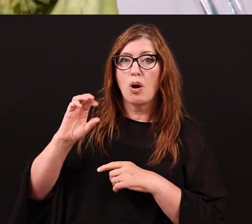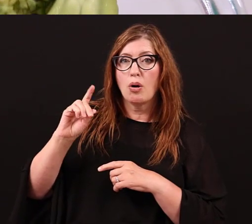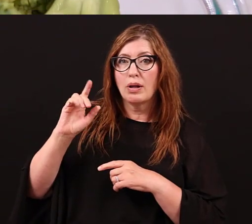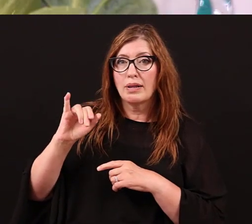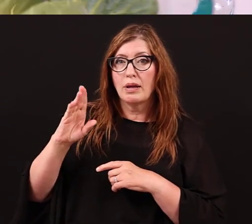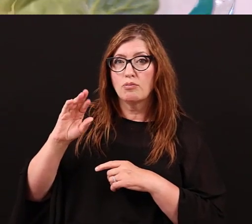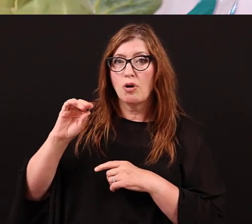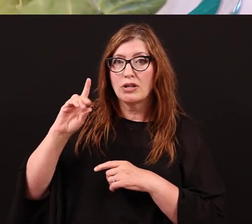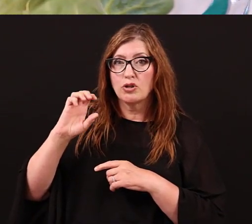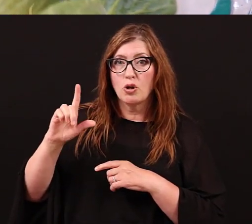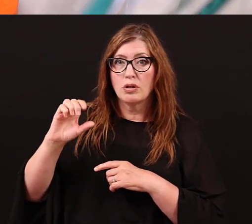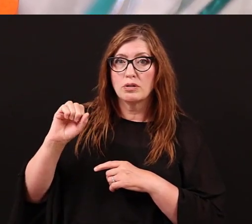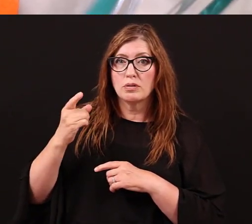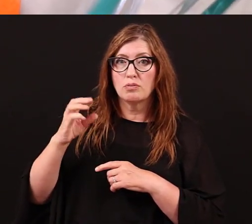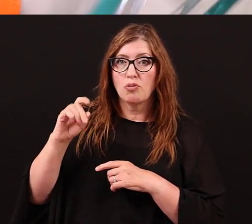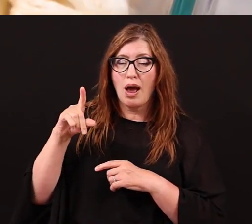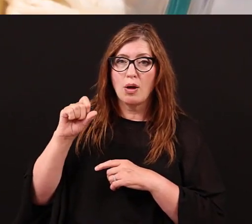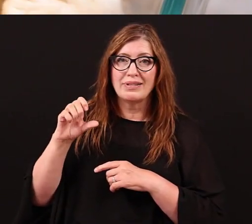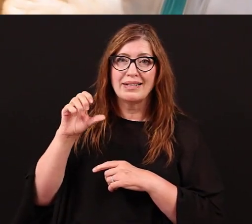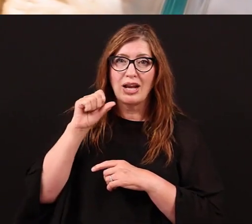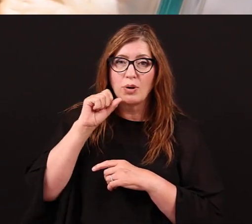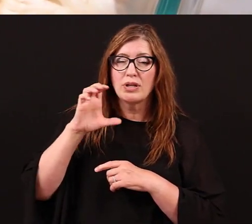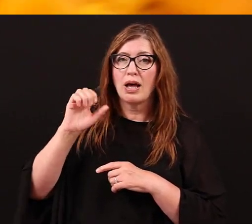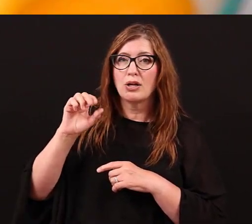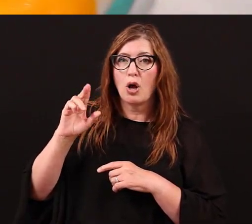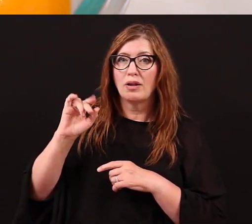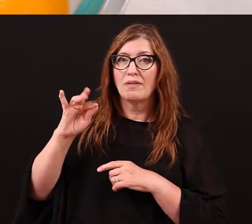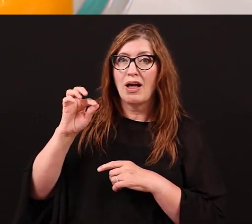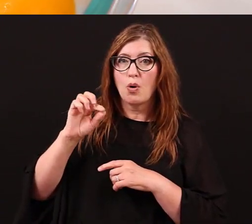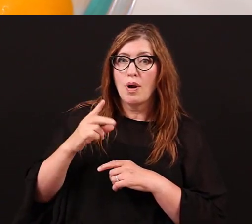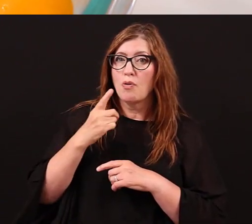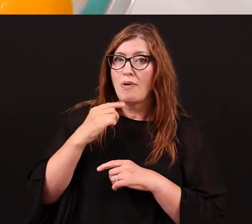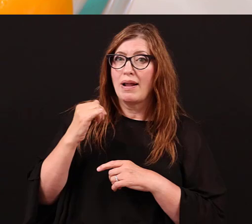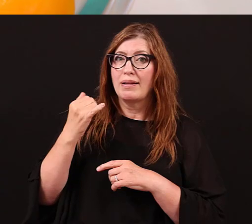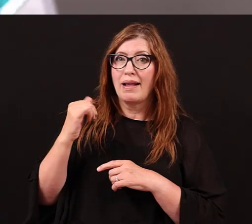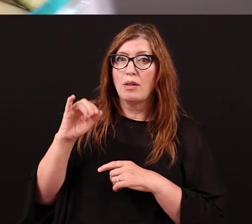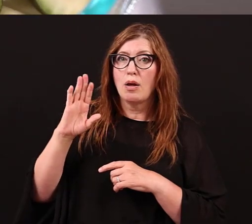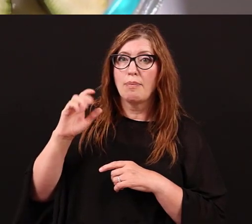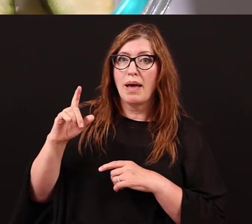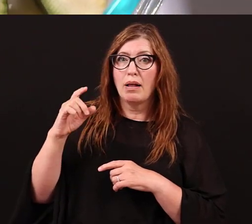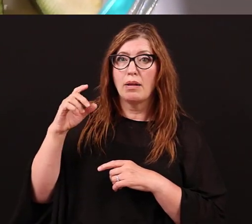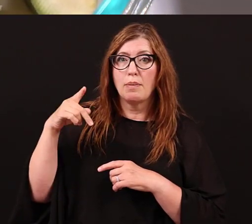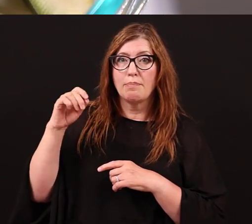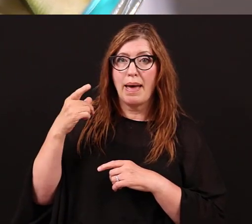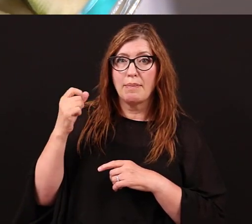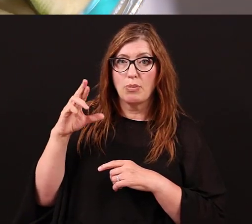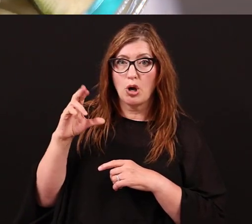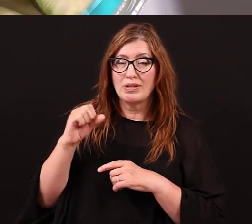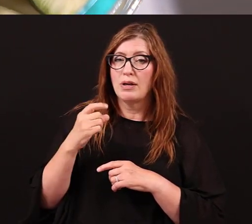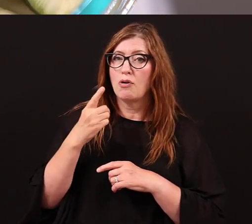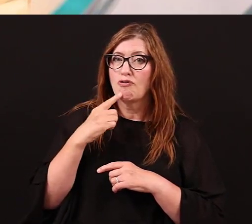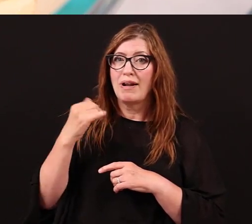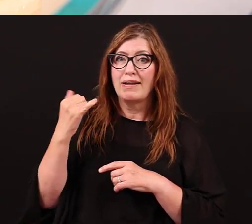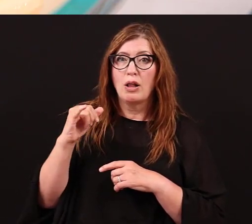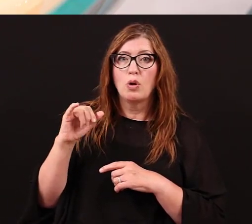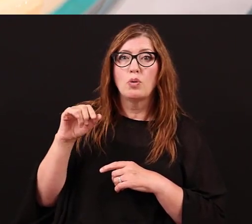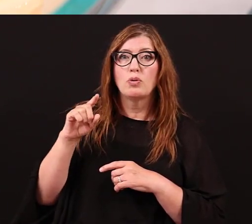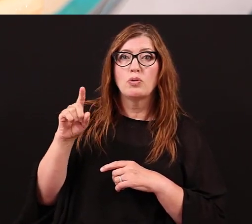Brussels sprouts, carrots, cauliflower, red and yellow bell peppers, red and yellow zucchini, and onions.